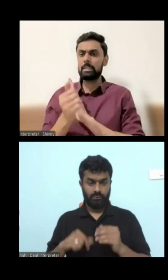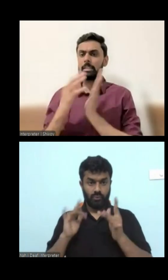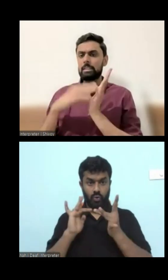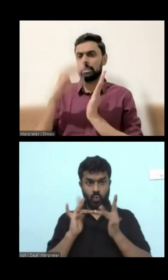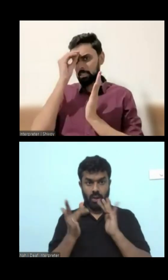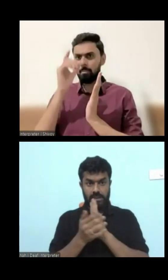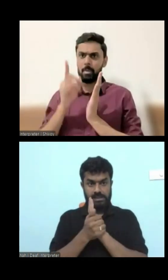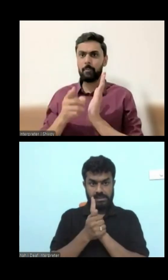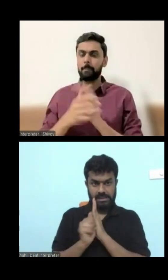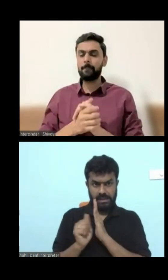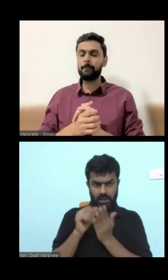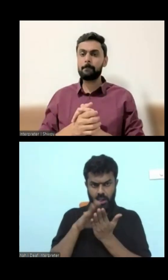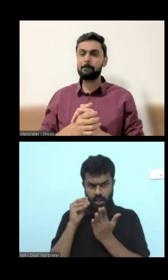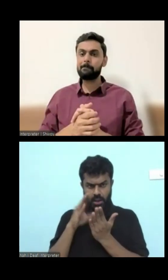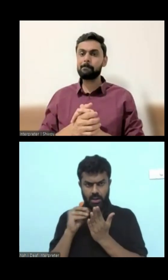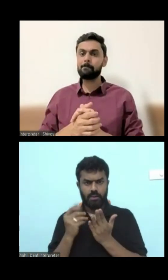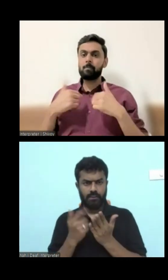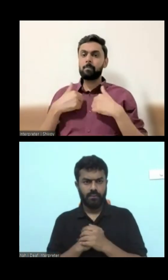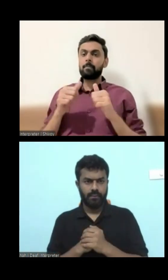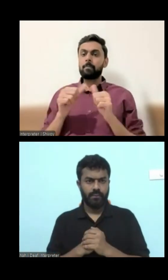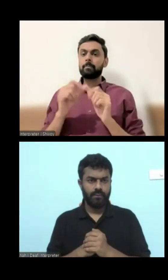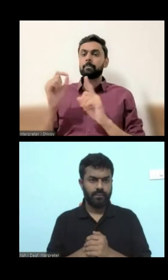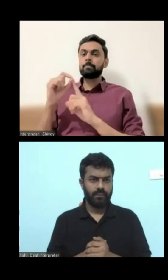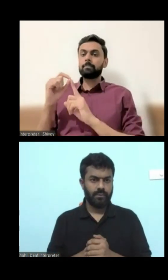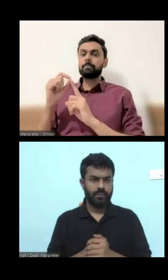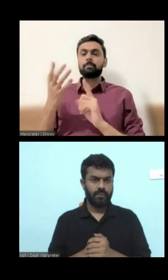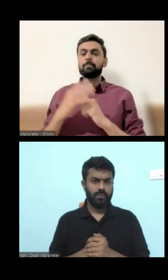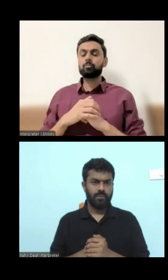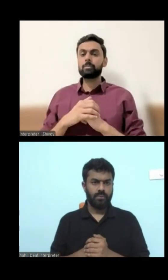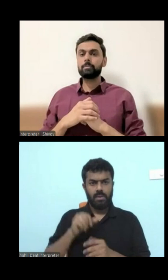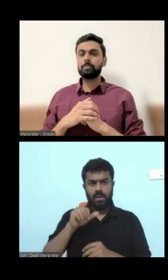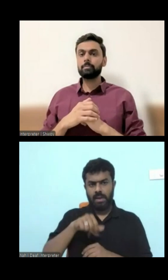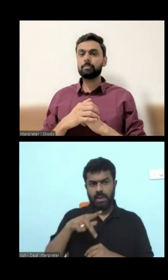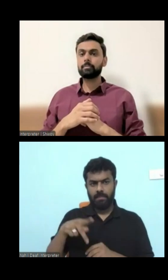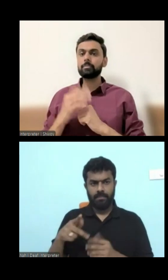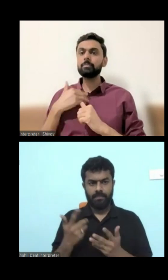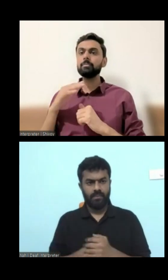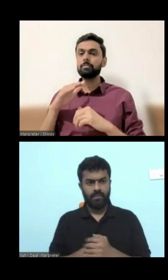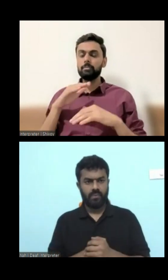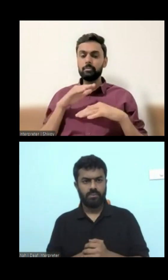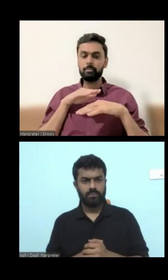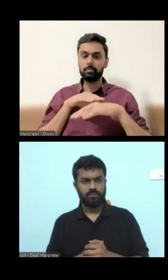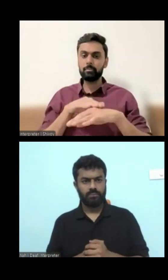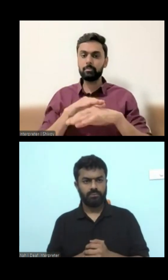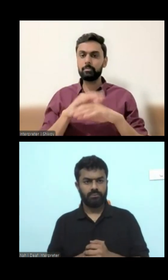And what our app does is that we make that experience between the digital world and the user.